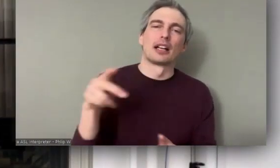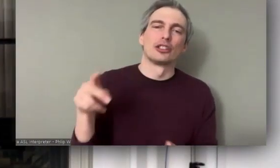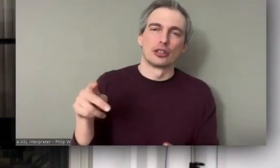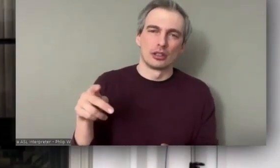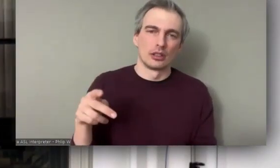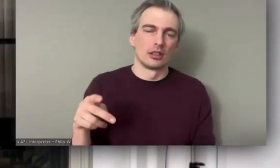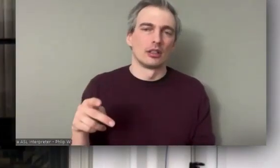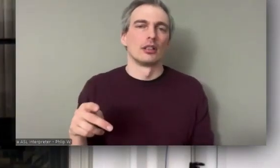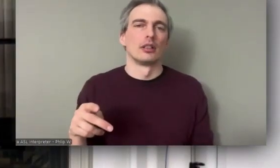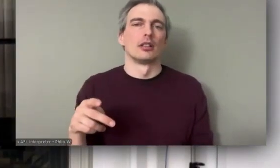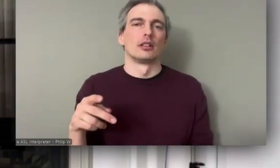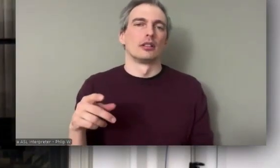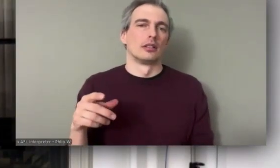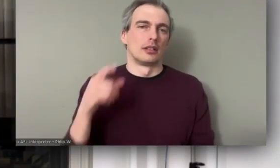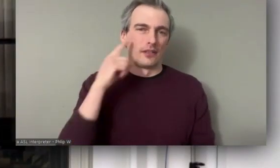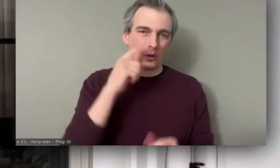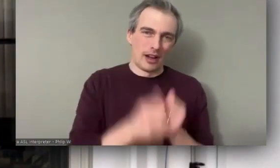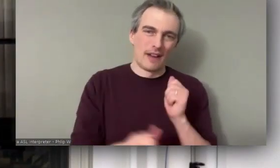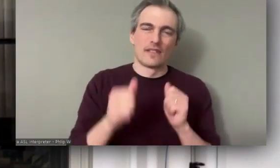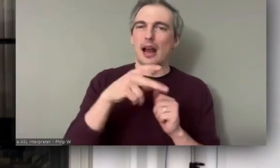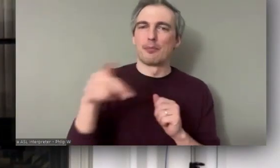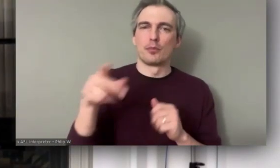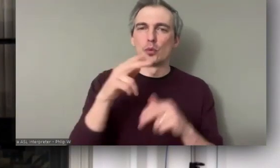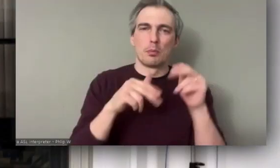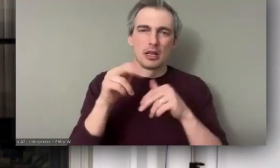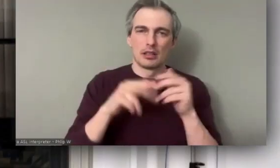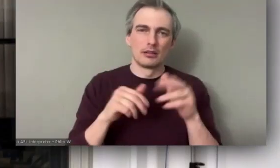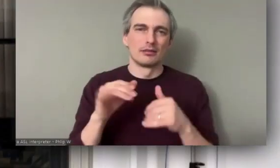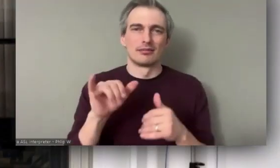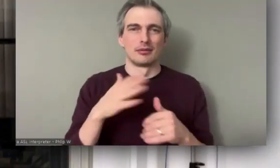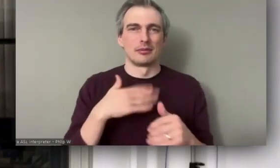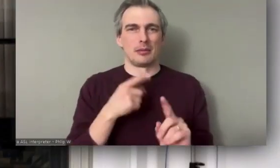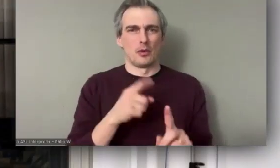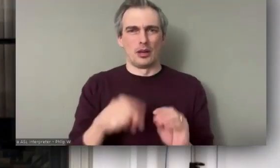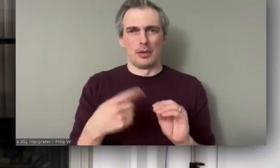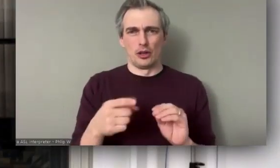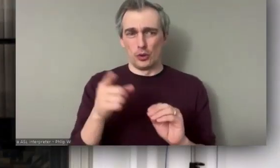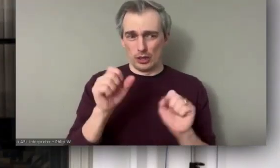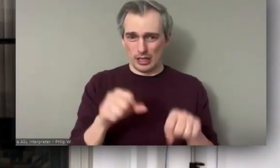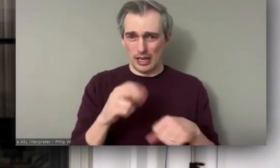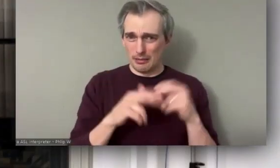Which was my point about... Having that be the -- hey, you can build a screen reader. Oh my gosh.